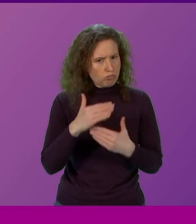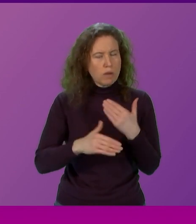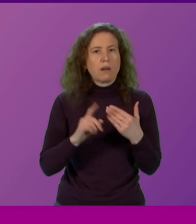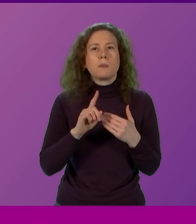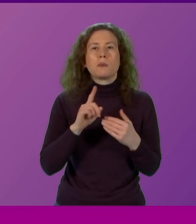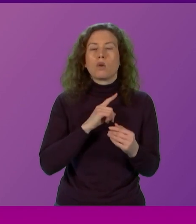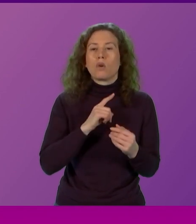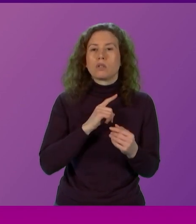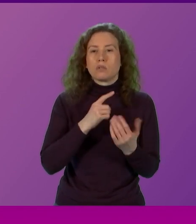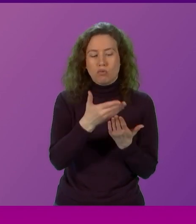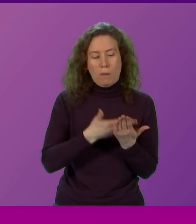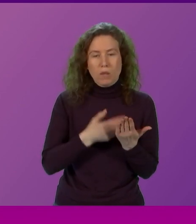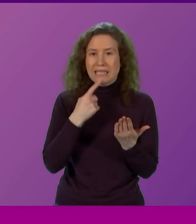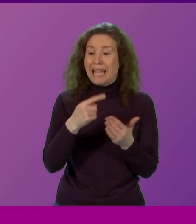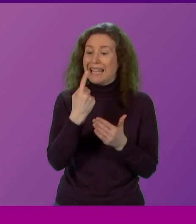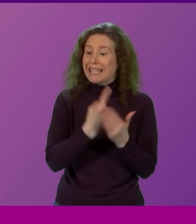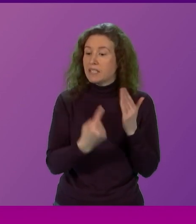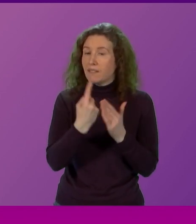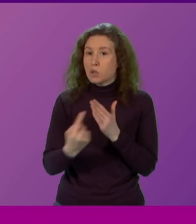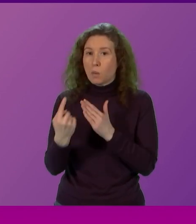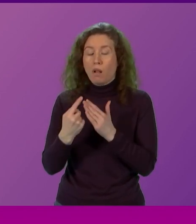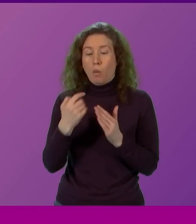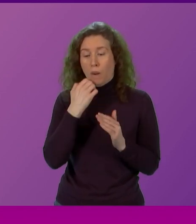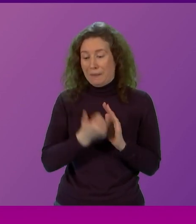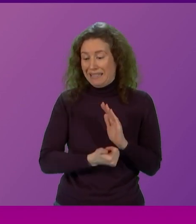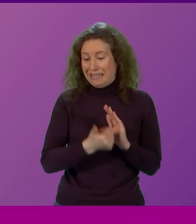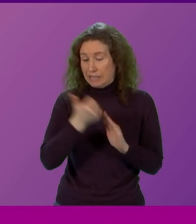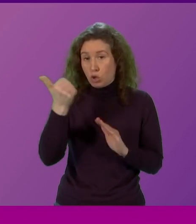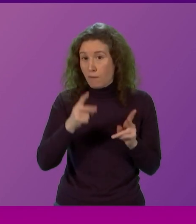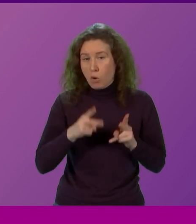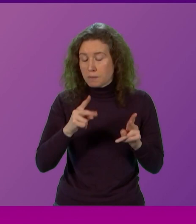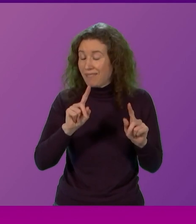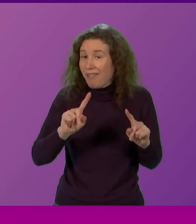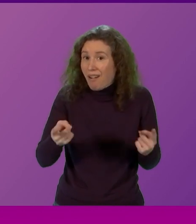reports that individuals are unable to be discharged from hospital due to a lack of